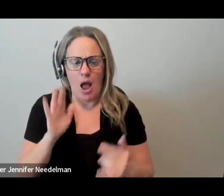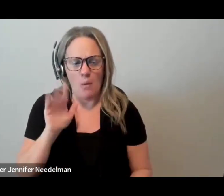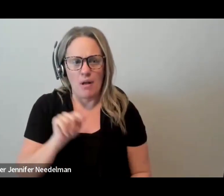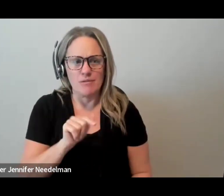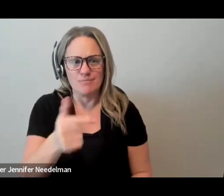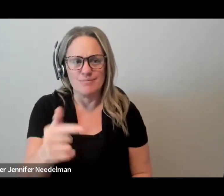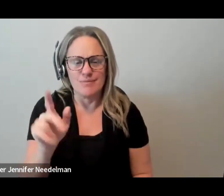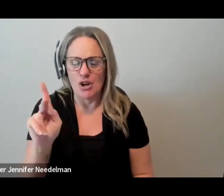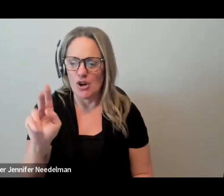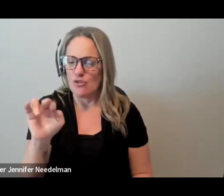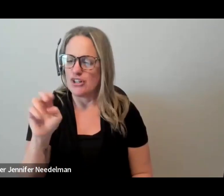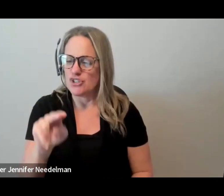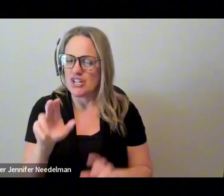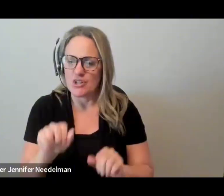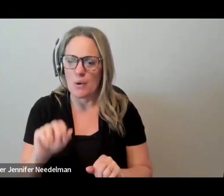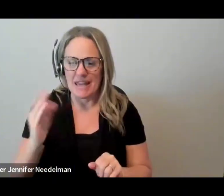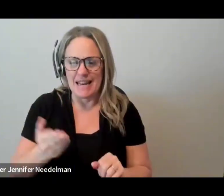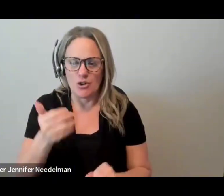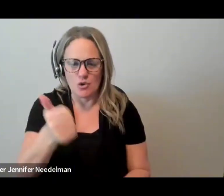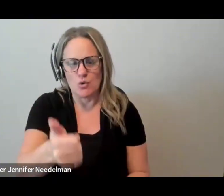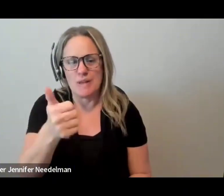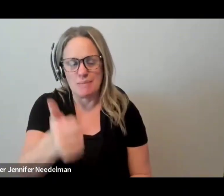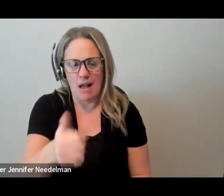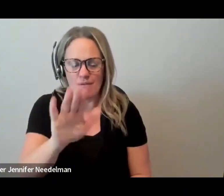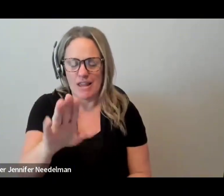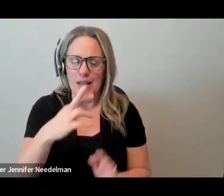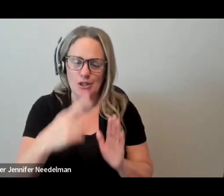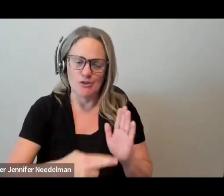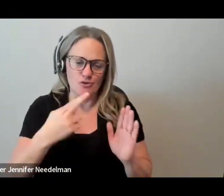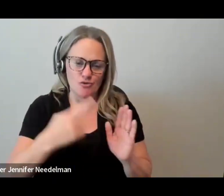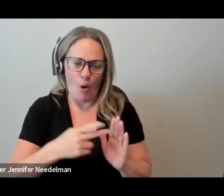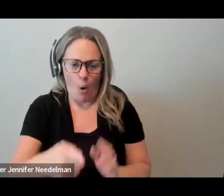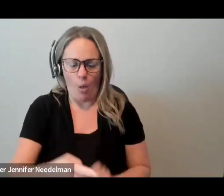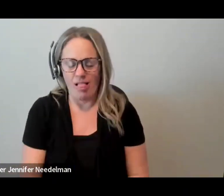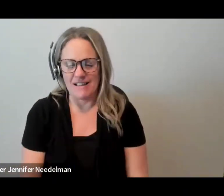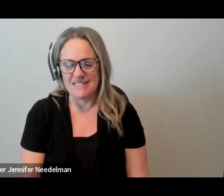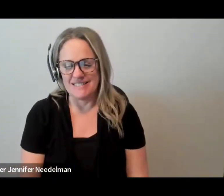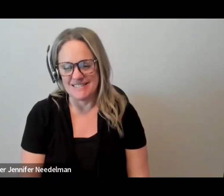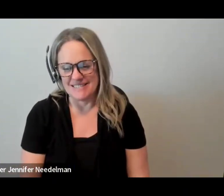so he can introduce his role and also how he got into accessibility.